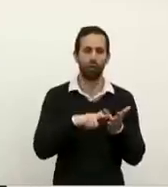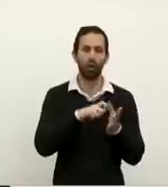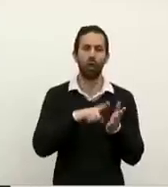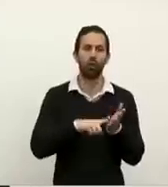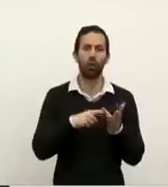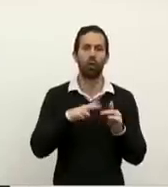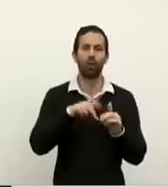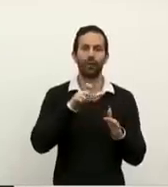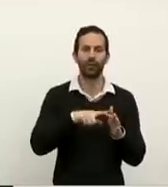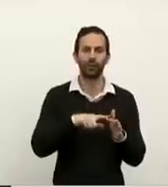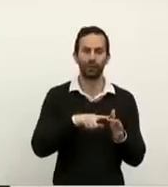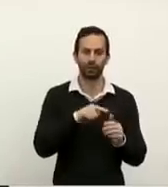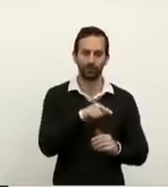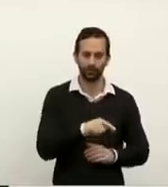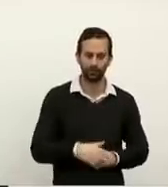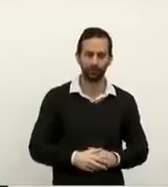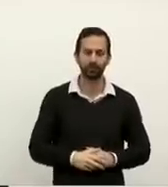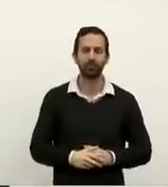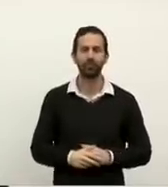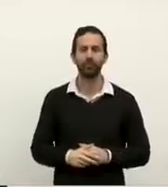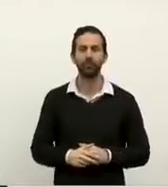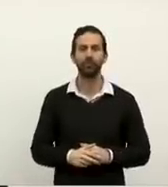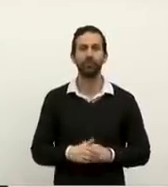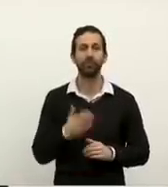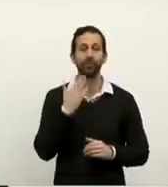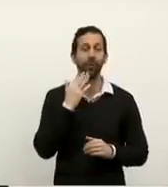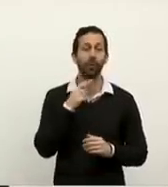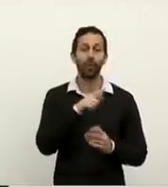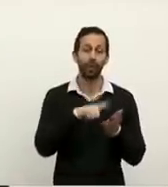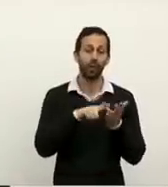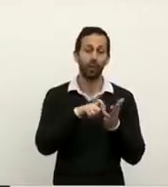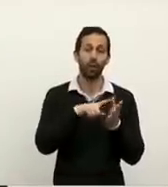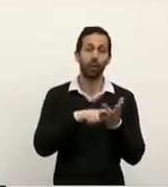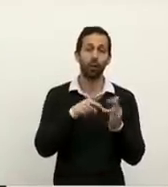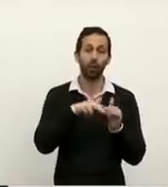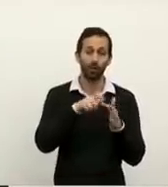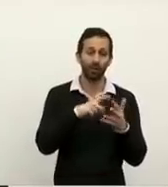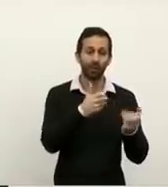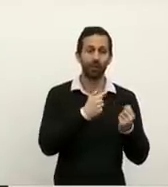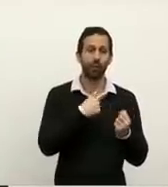And then, once the local office gets set, we can prioritise that request